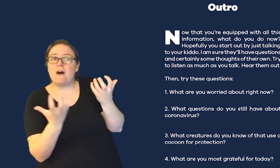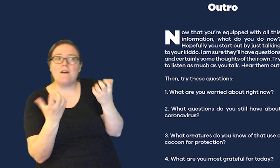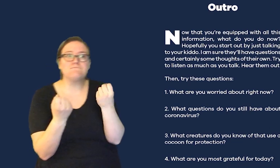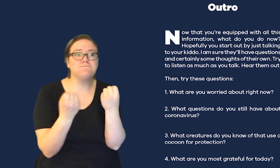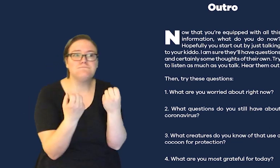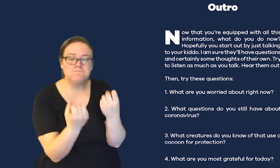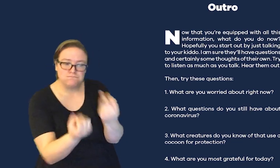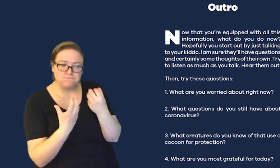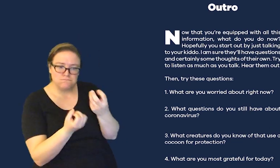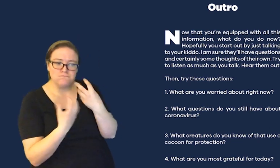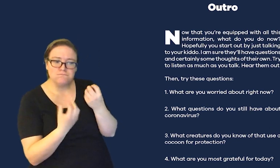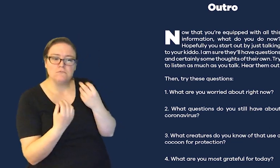Hear them out.